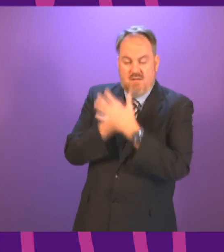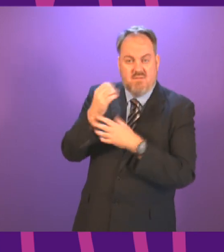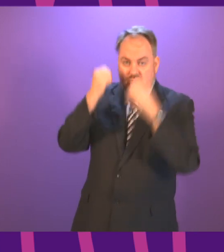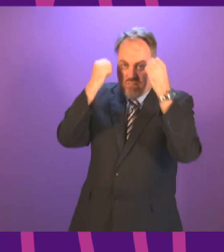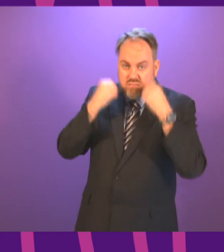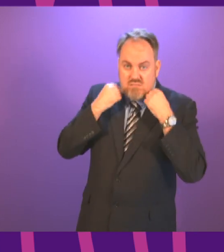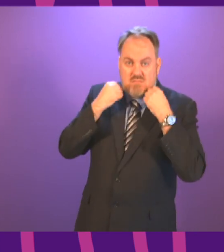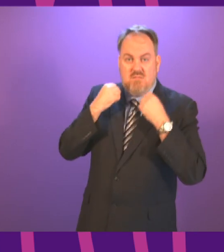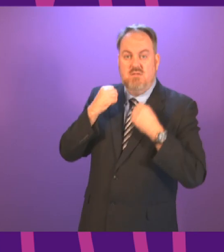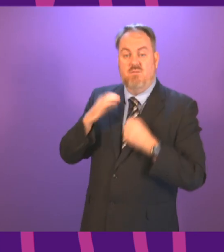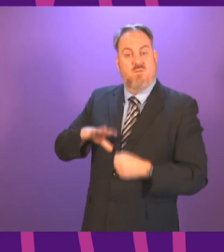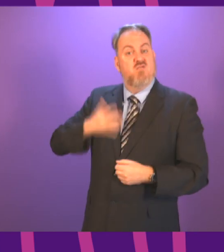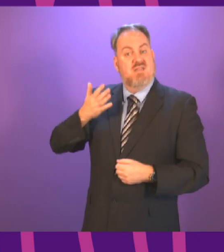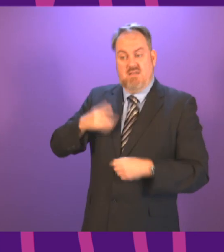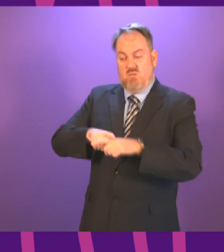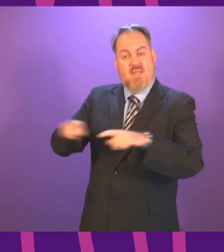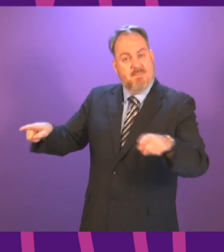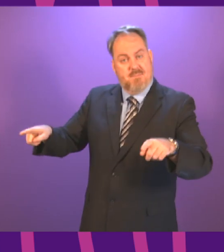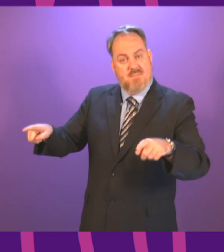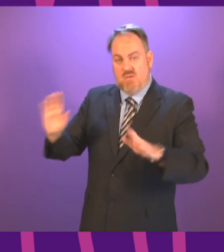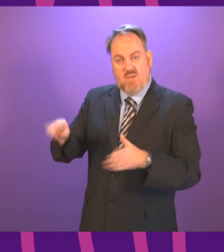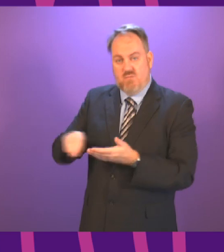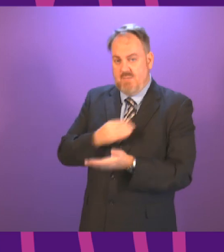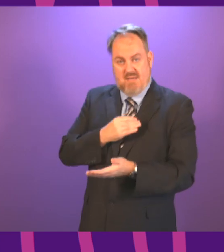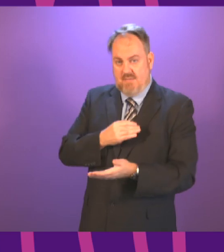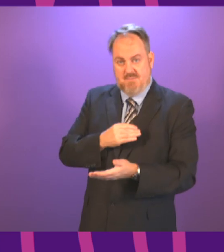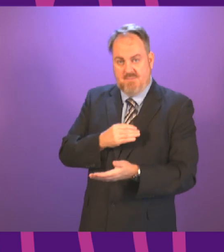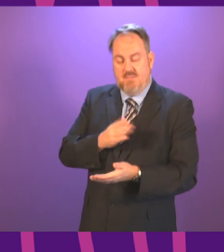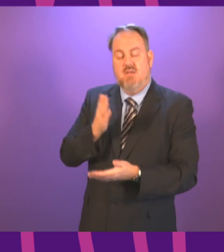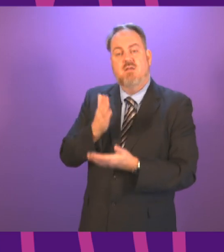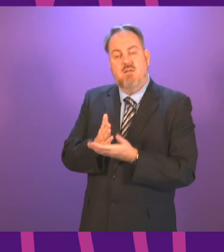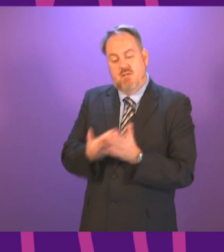protective equipment to NHS dental contractors at no financial cost to them. We have also